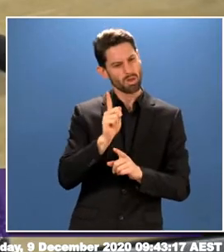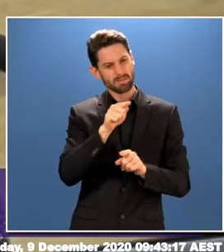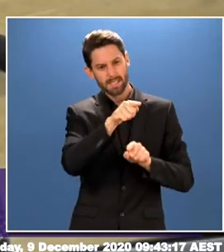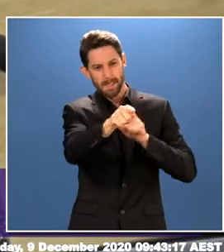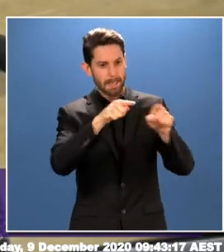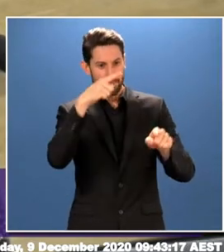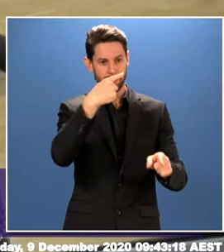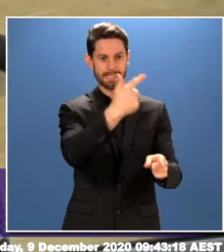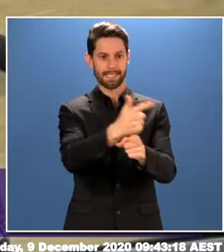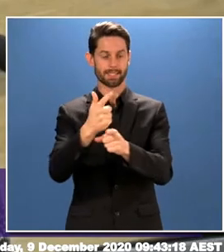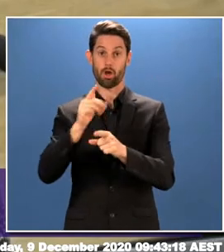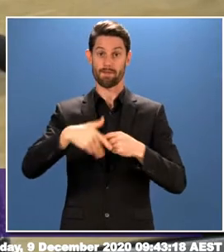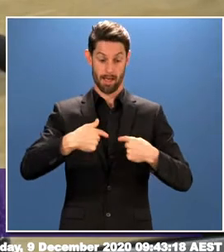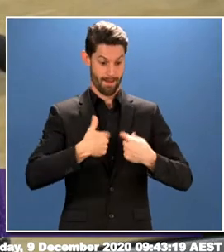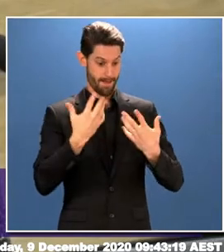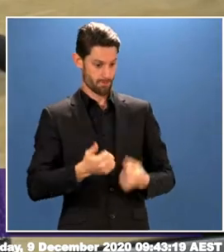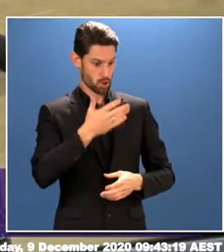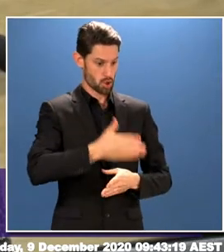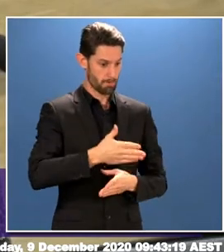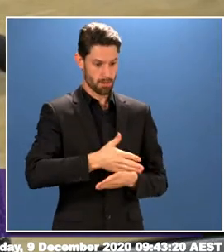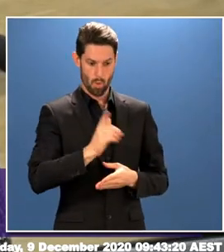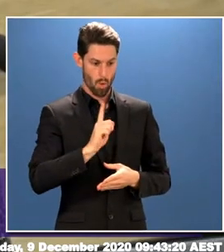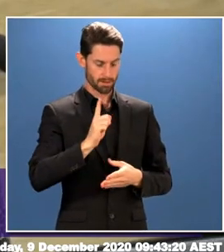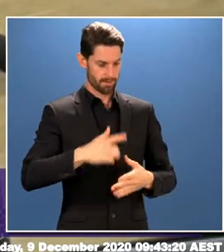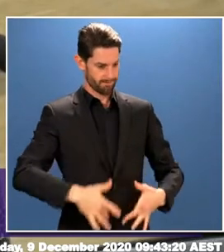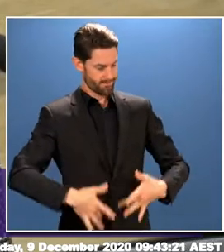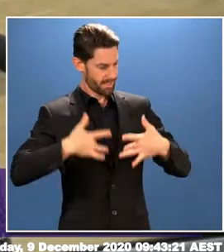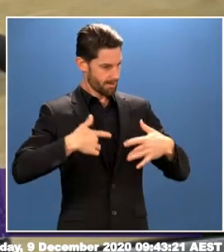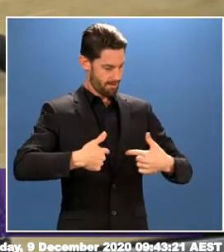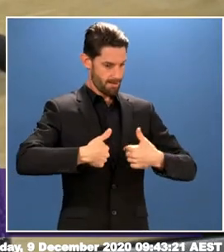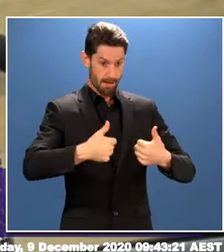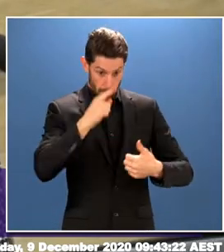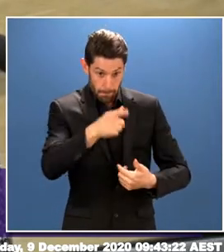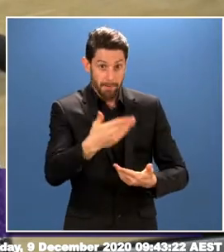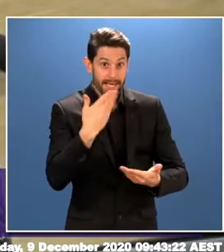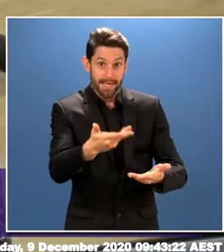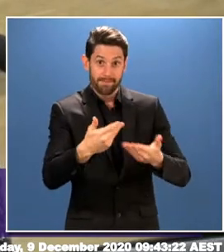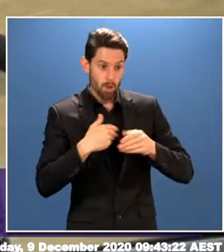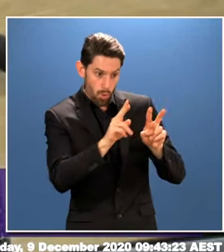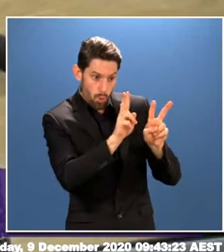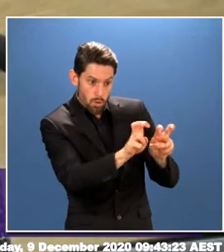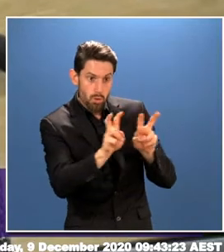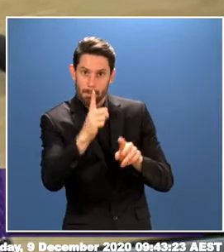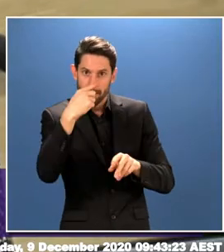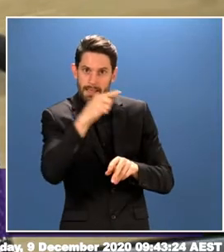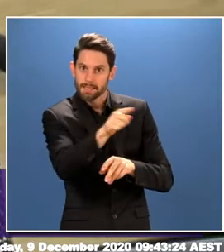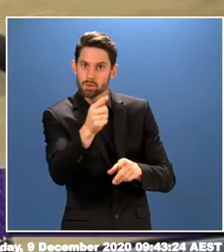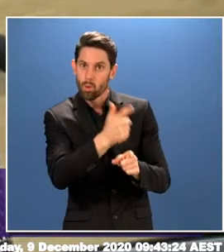responses and perhaps give some examples of responses that were given to that question? Absolutely.